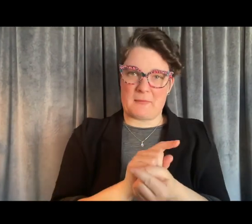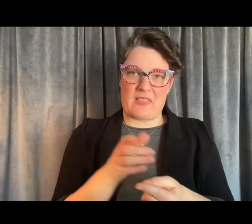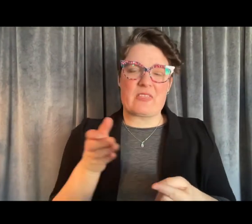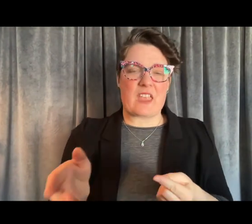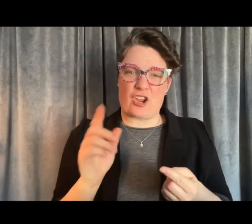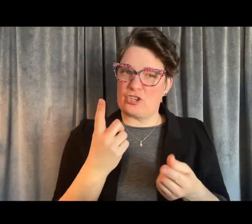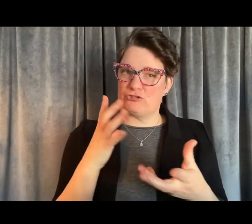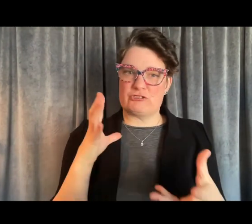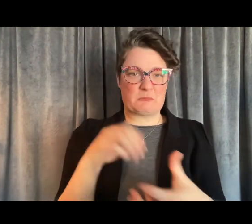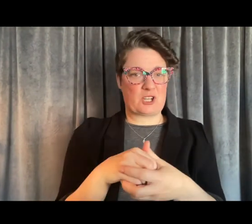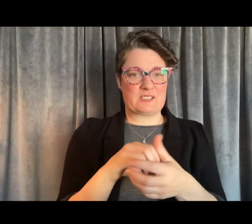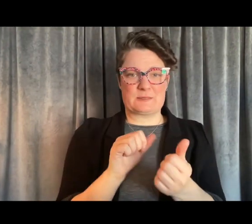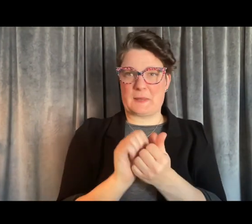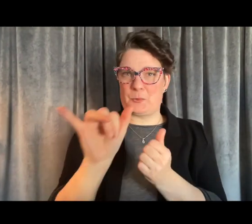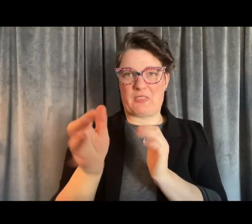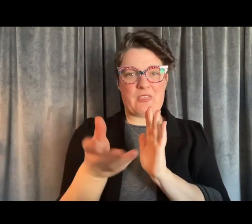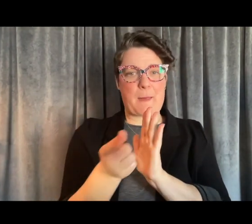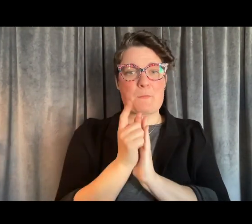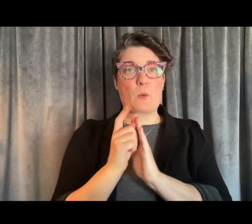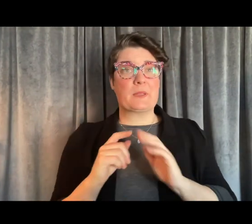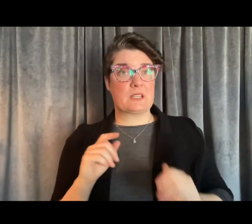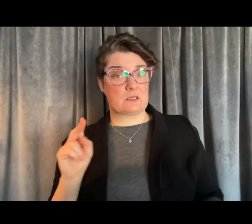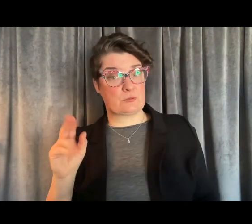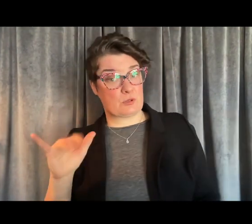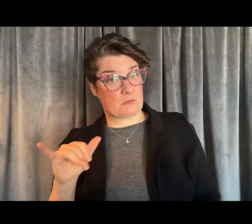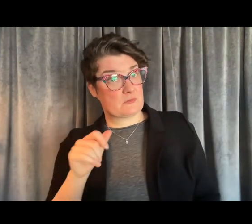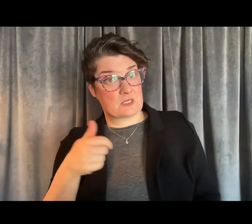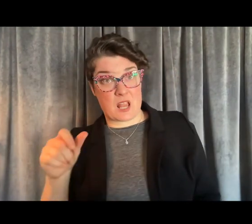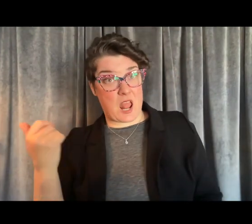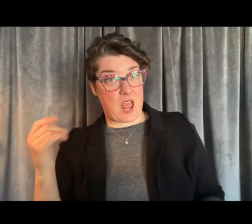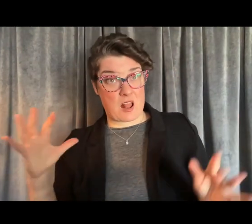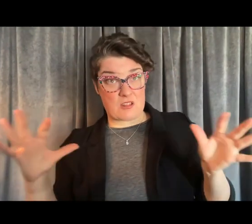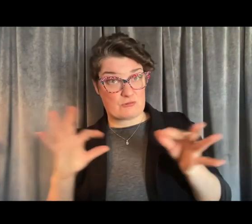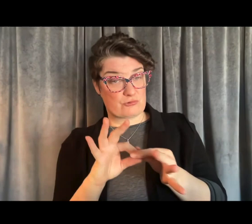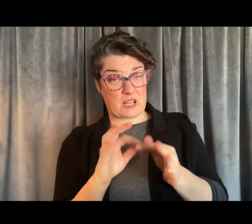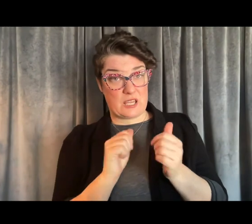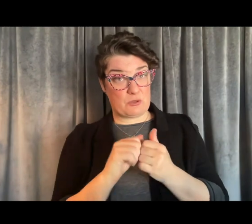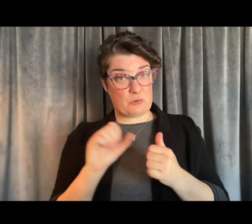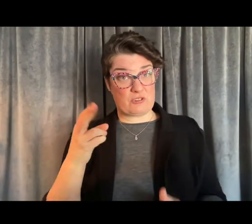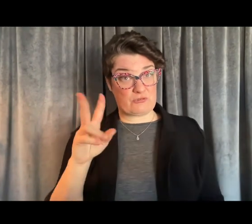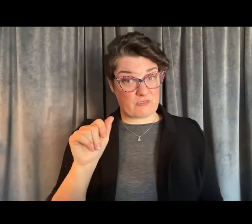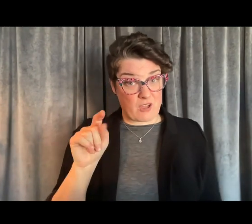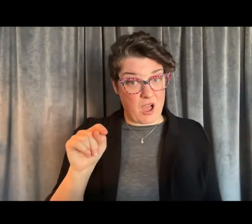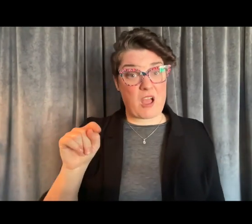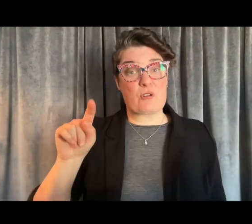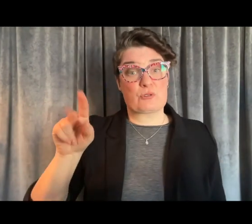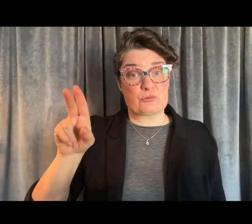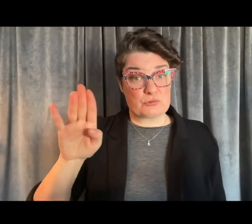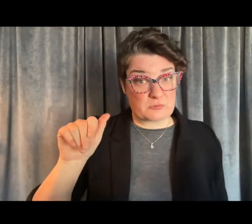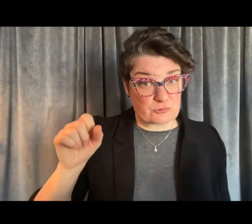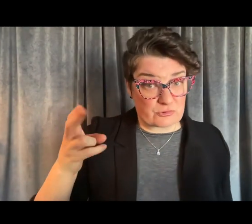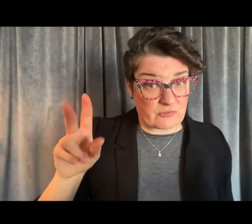there to just participate in that moment. Nomy: Is there anything else related to Shvat or Tu B'Shvat